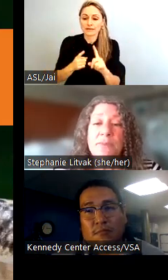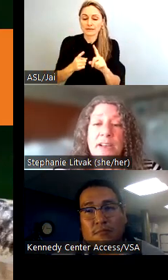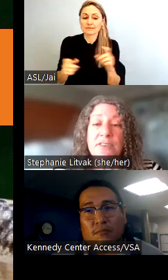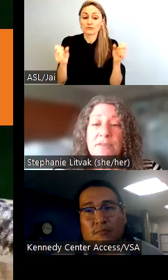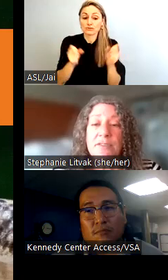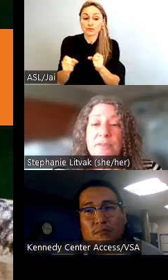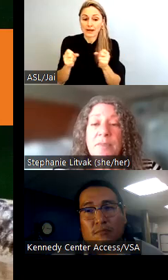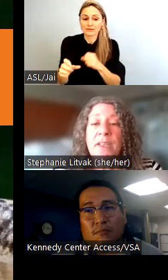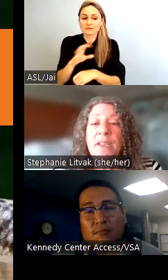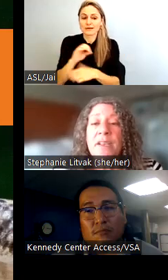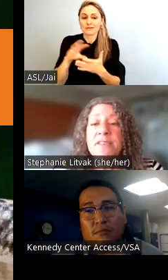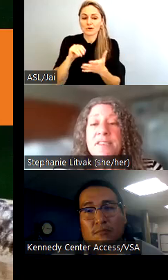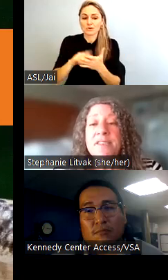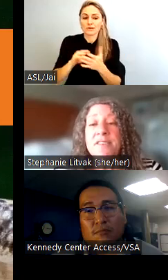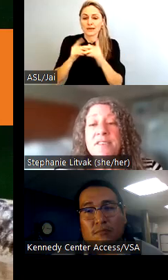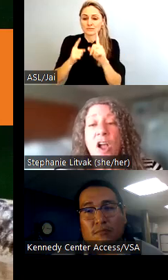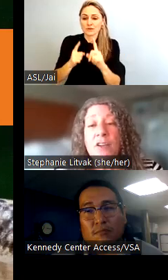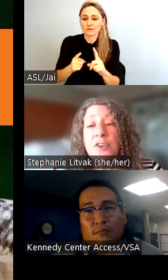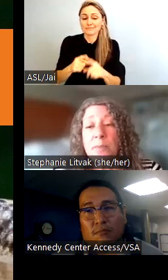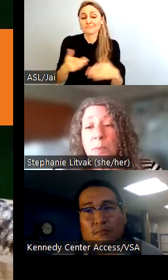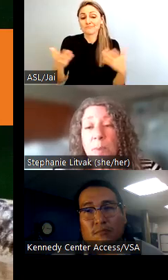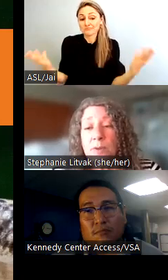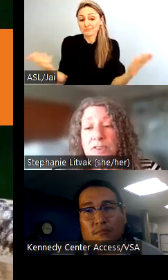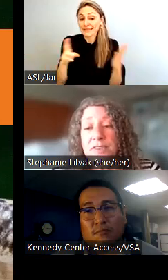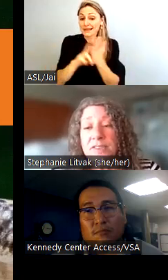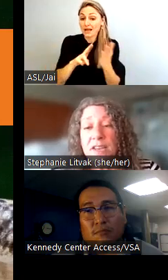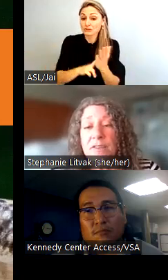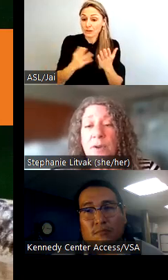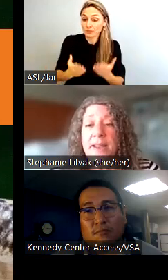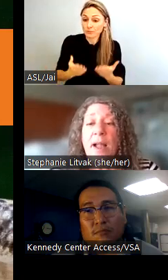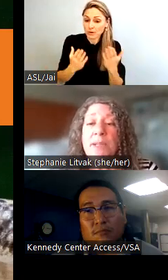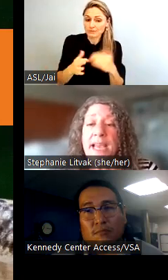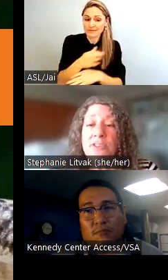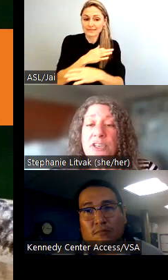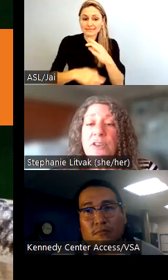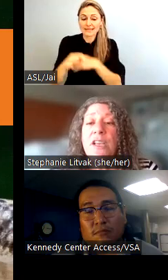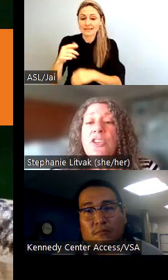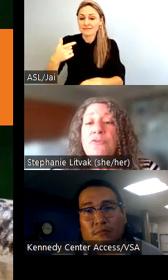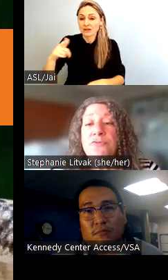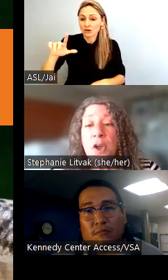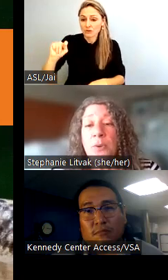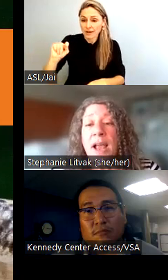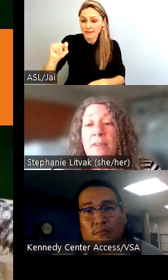objectives. Since this is a contract proposal instead of a grant application, you don't have to